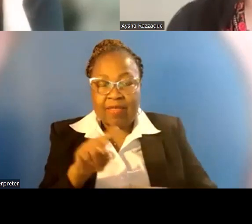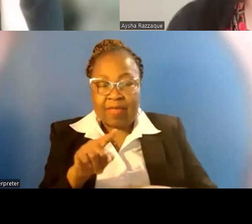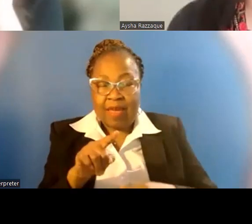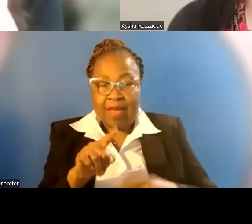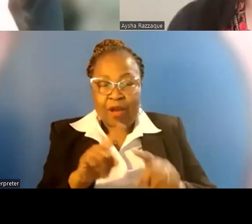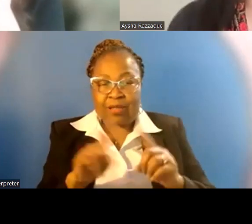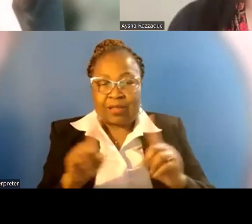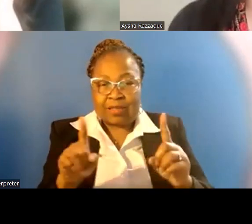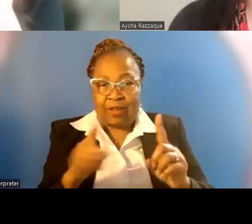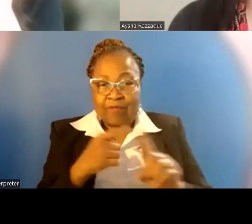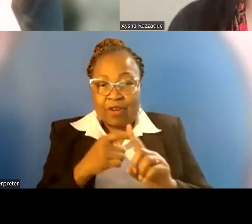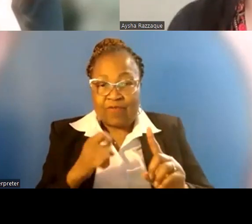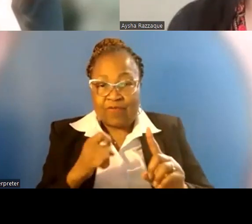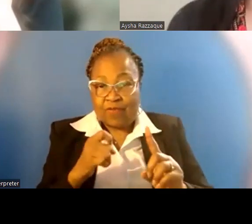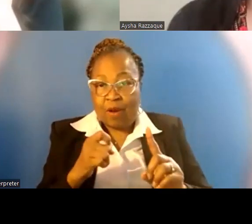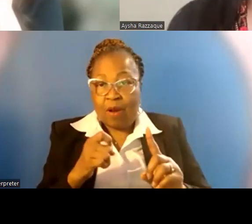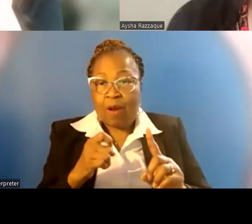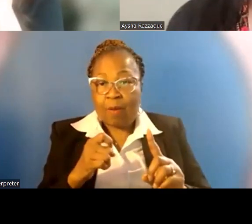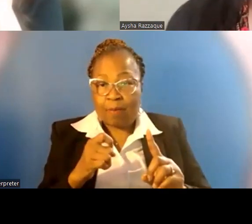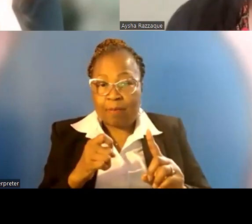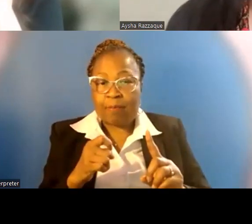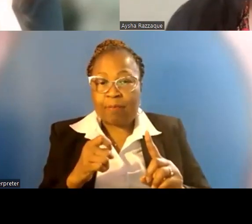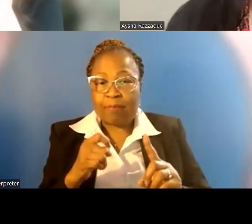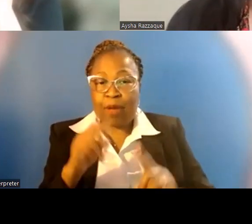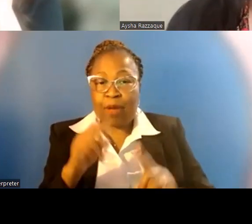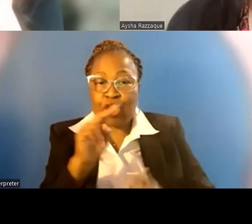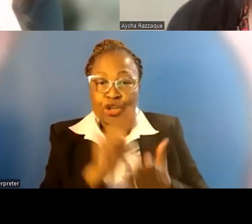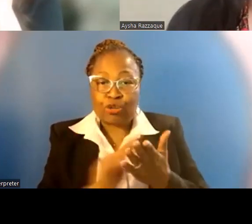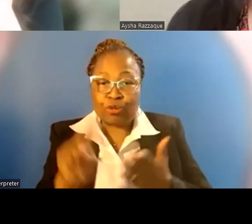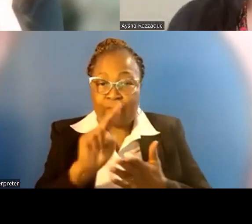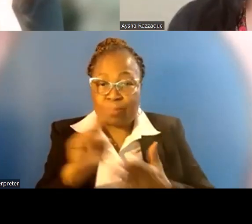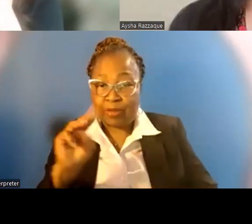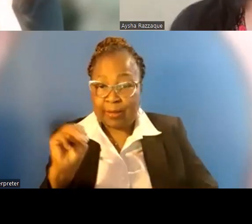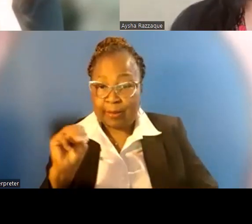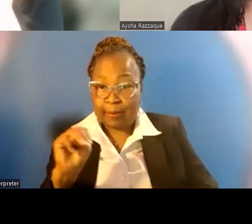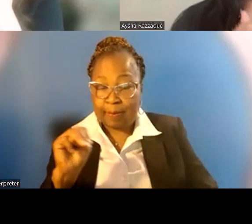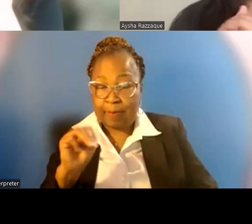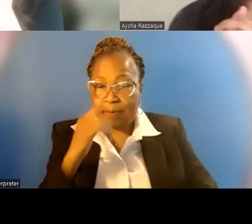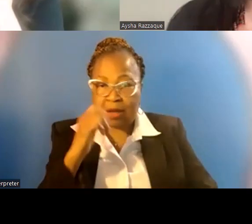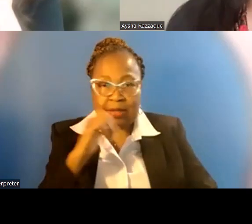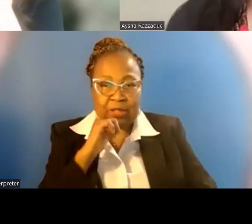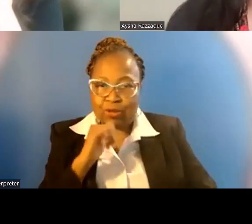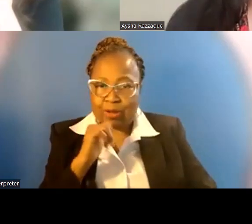in that they're not acknowledged officially by their institutions.